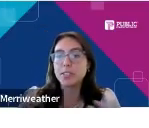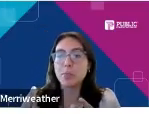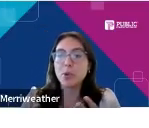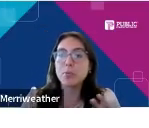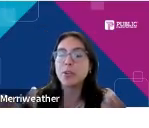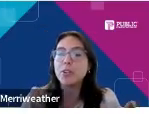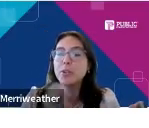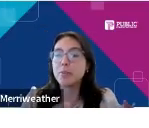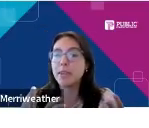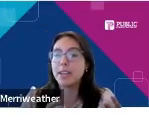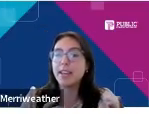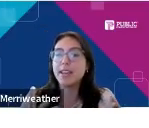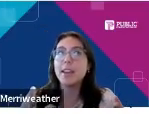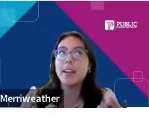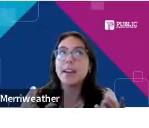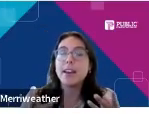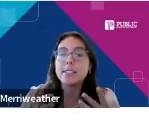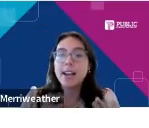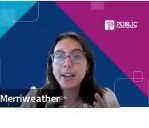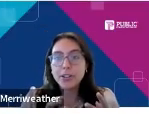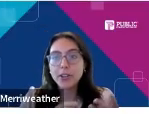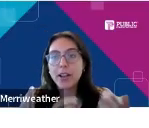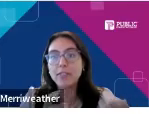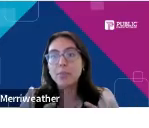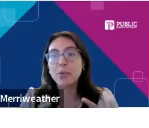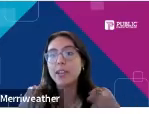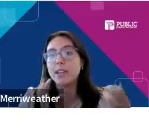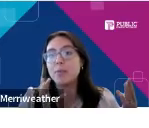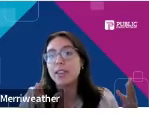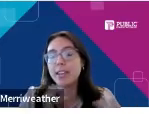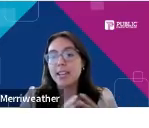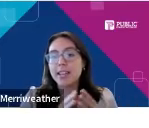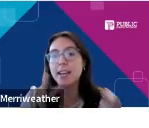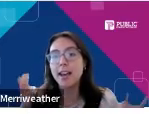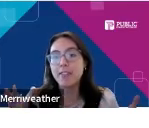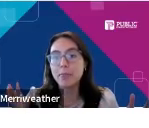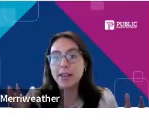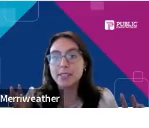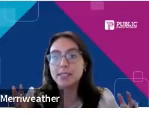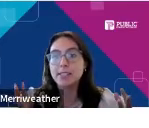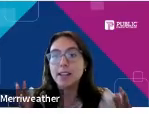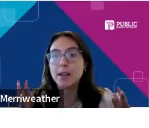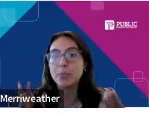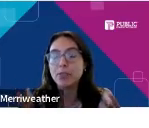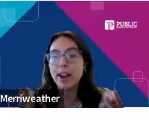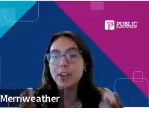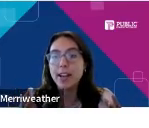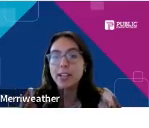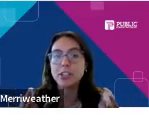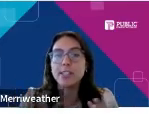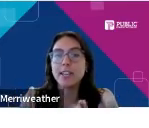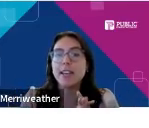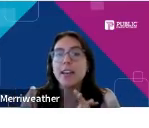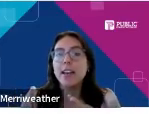So the support broker would be a title of employee within the FMS provider agency.